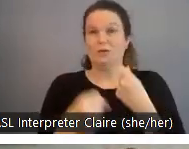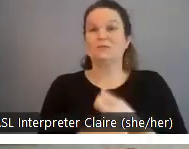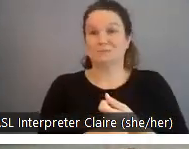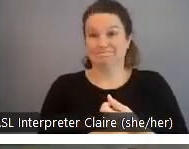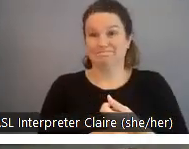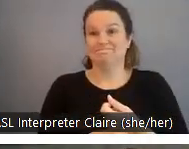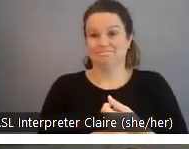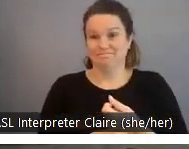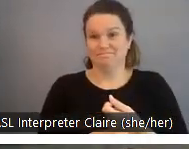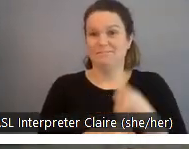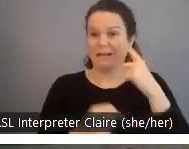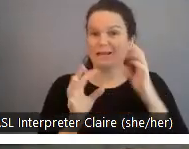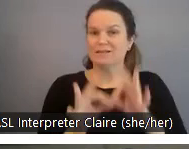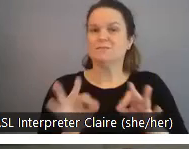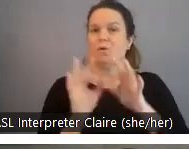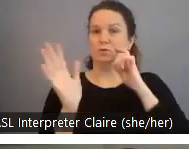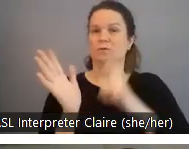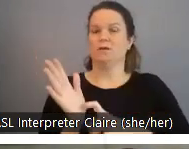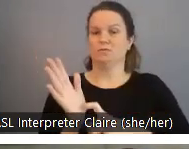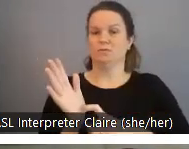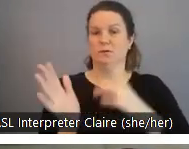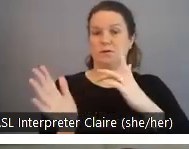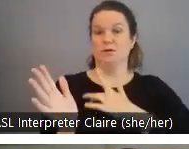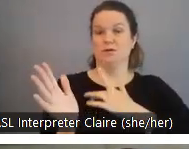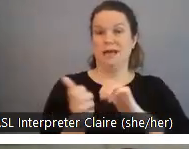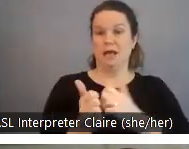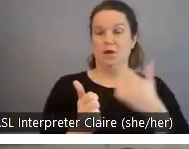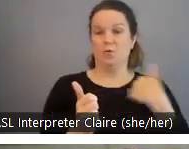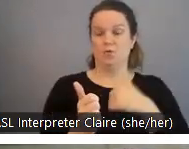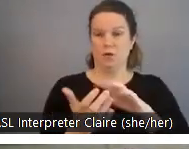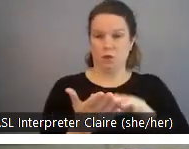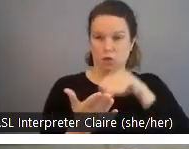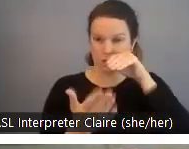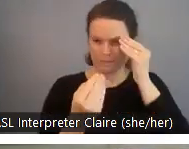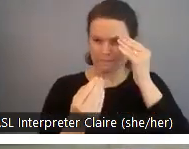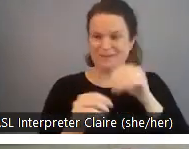I think that's important to acknowledge because the typical ways in